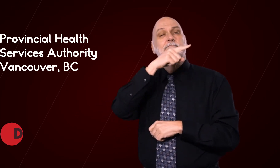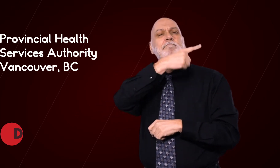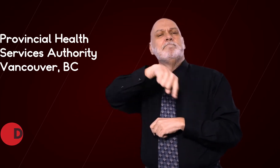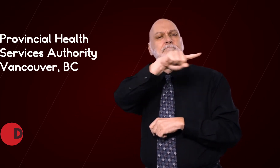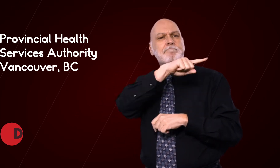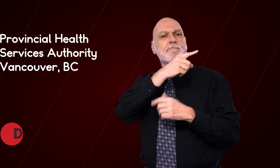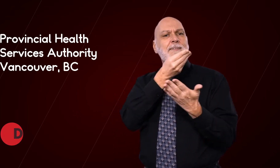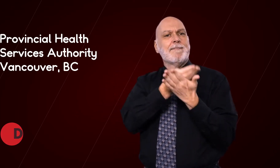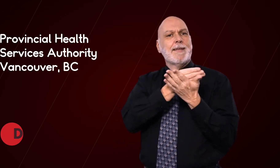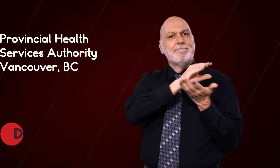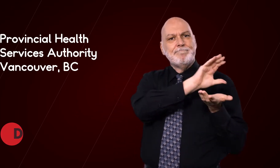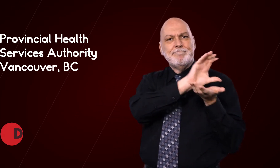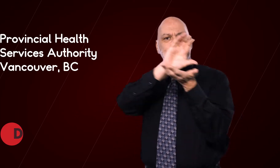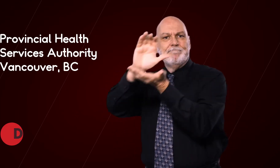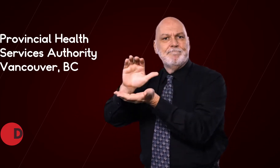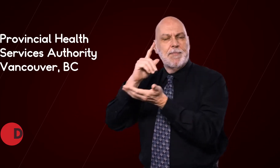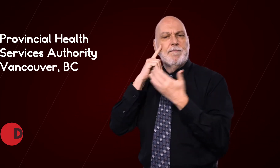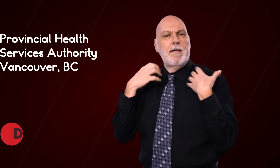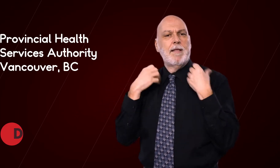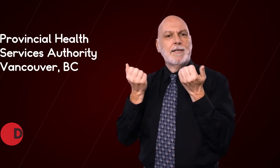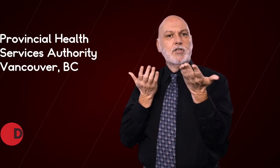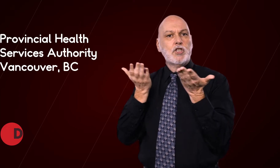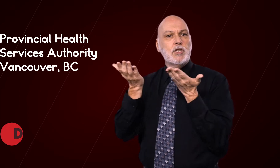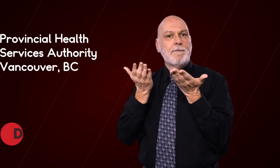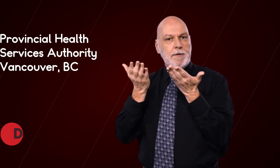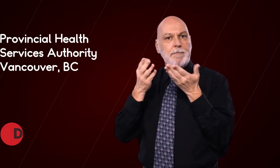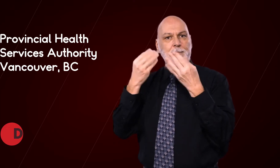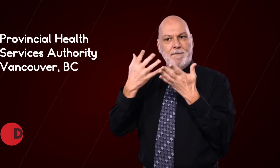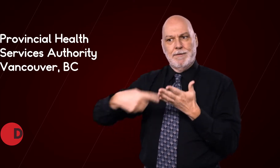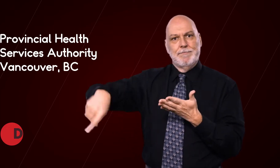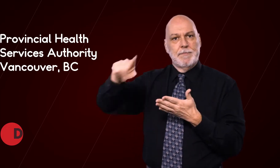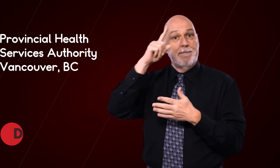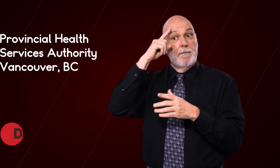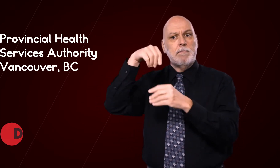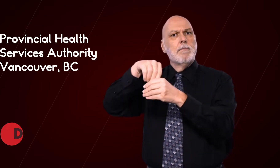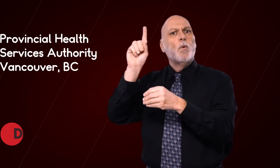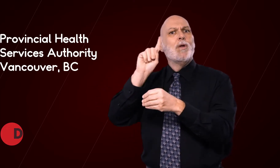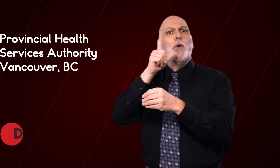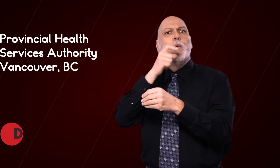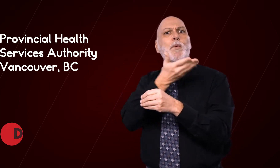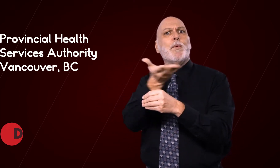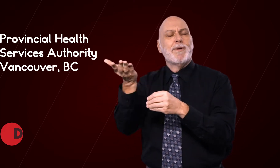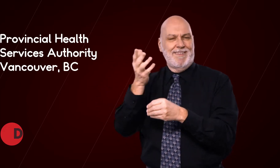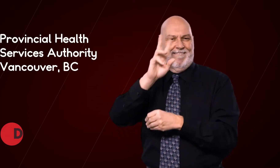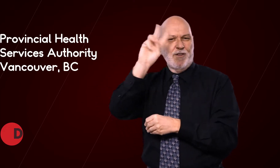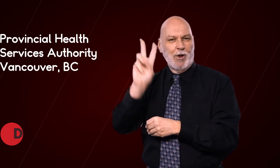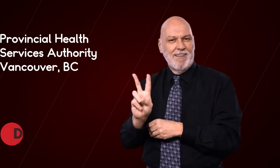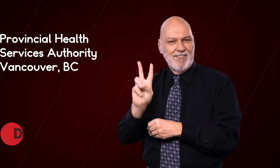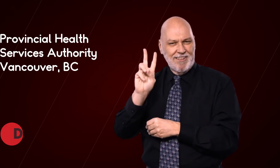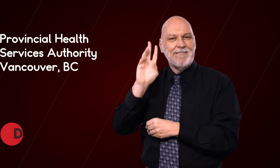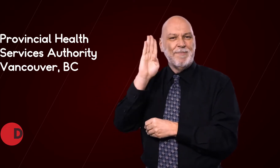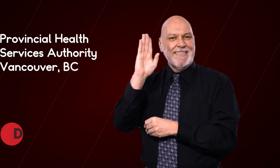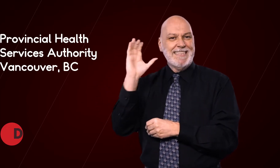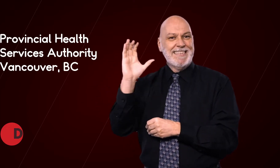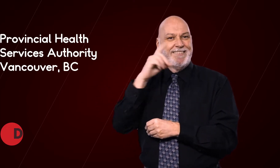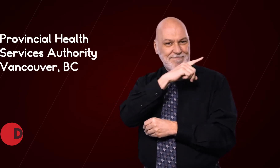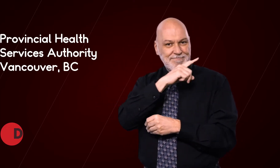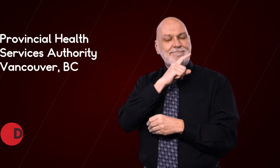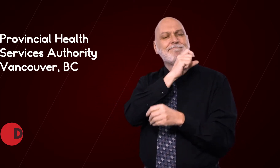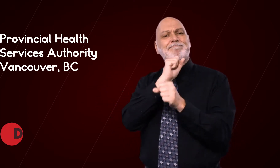a publicly funded health service provider in Vancouver, BC,